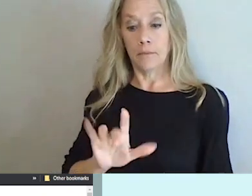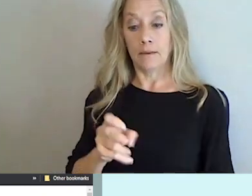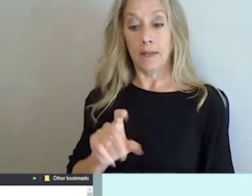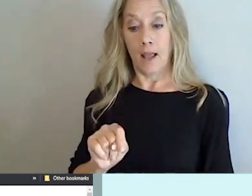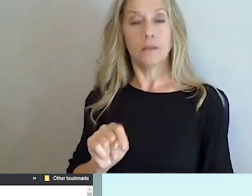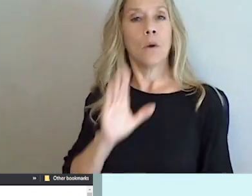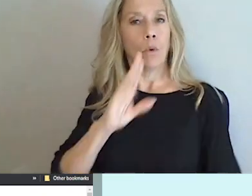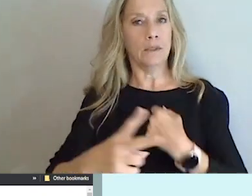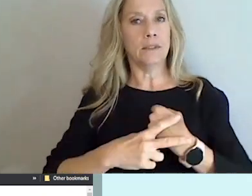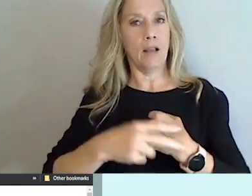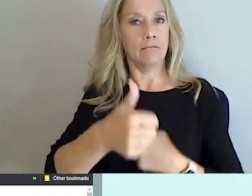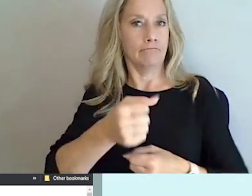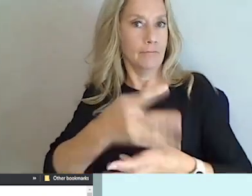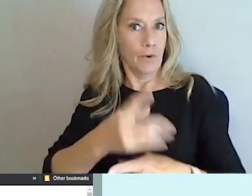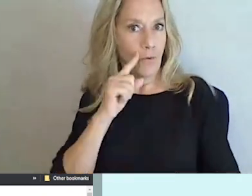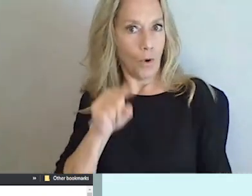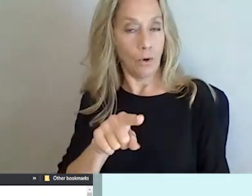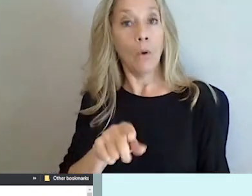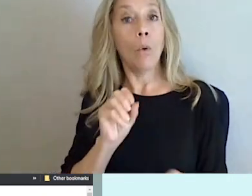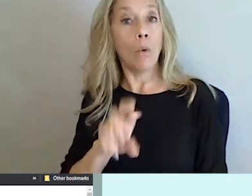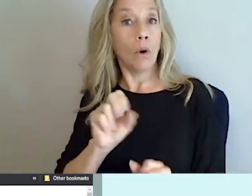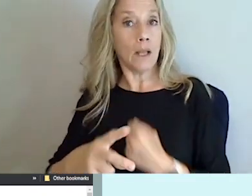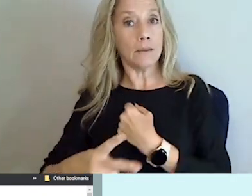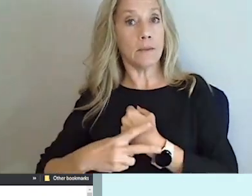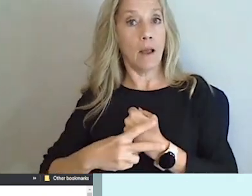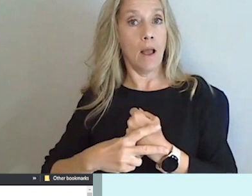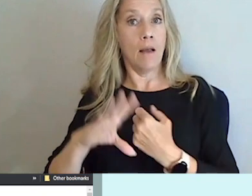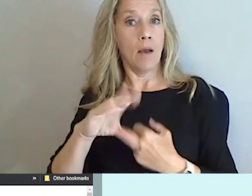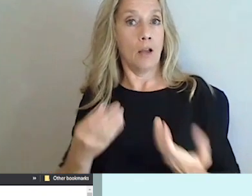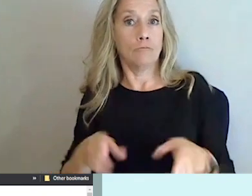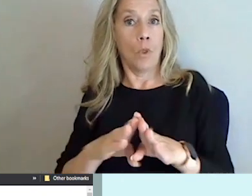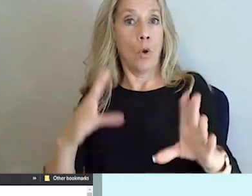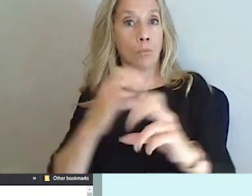but you can click Save and Exit to save your progress and leave the renewal.